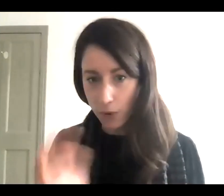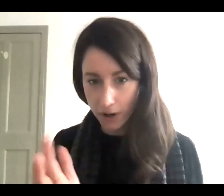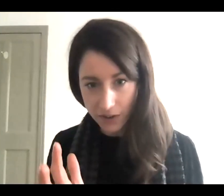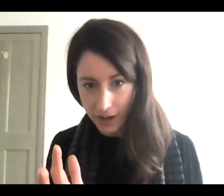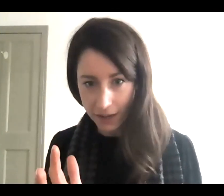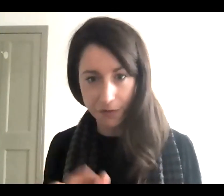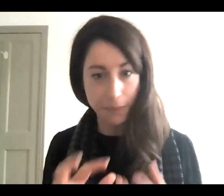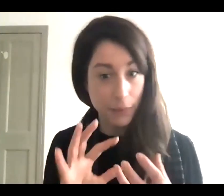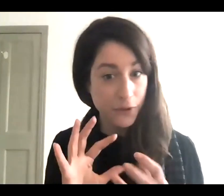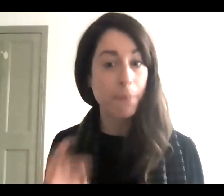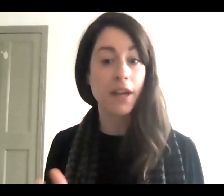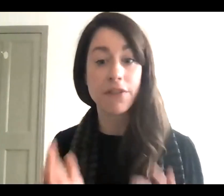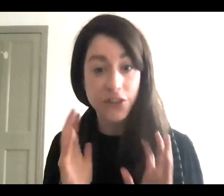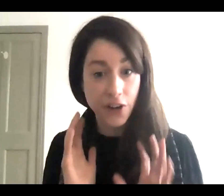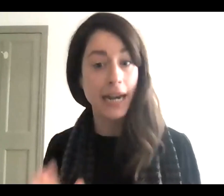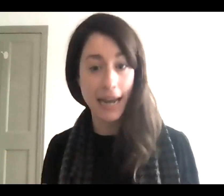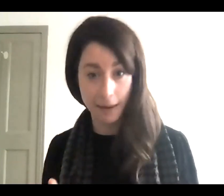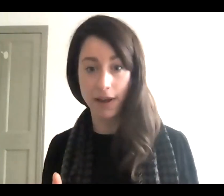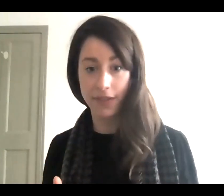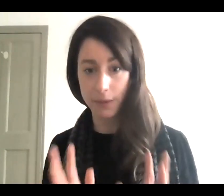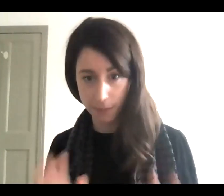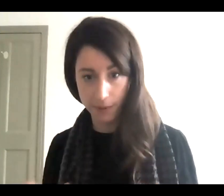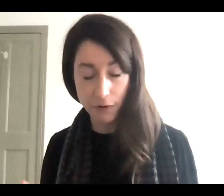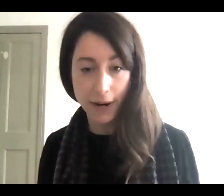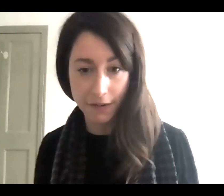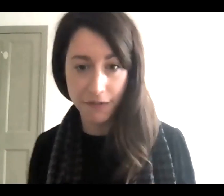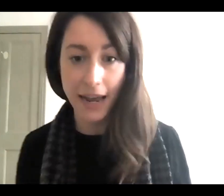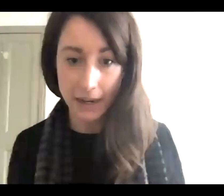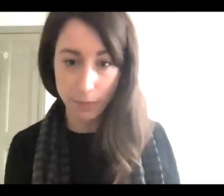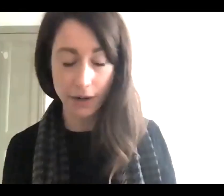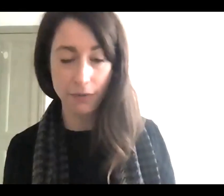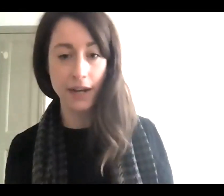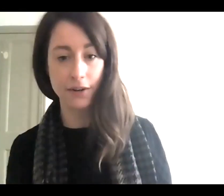work together for me was a bit of a dilemma that was a bit of a red flag when I read it